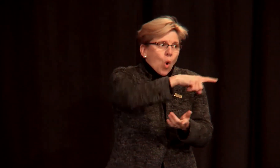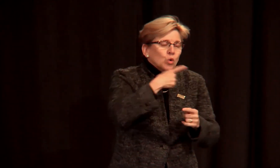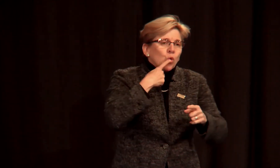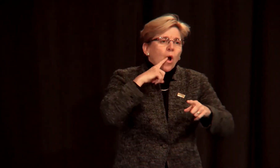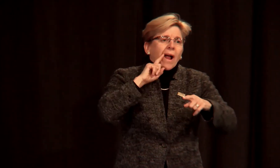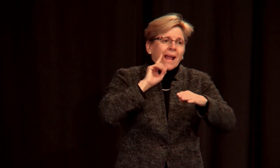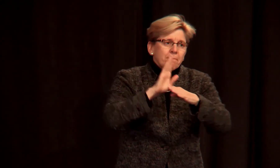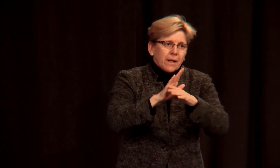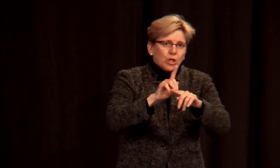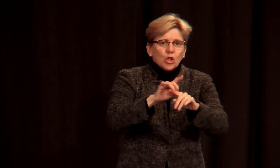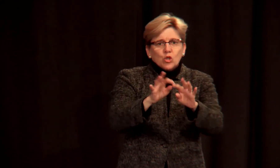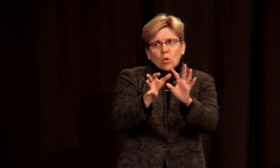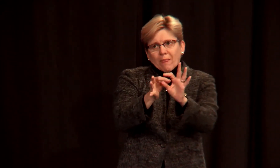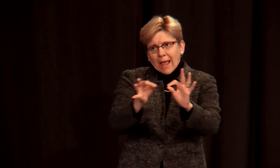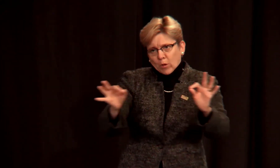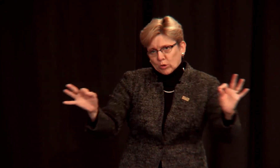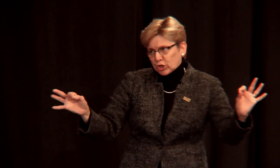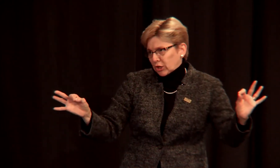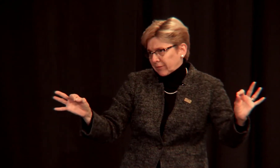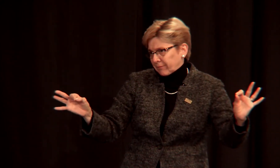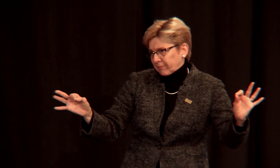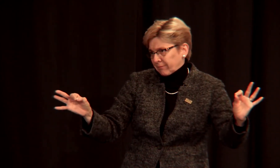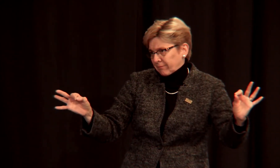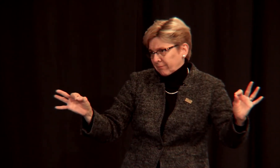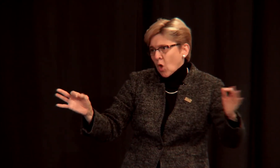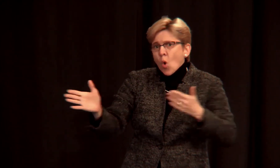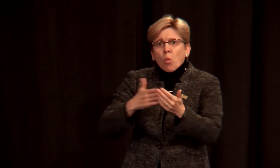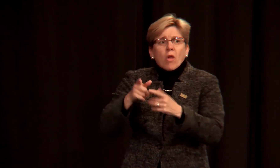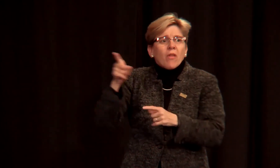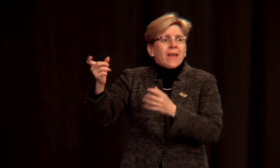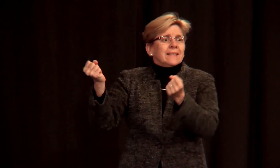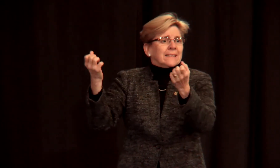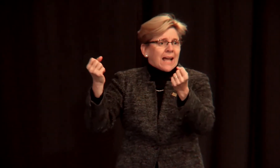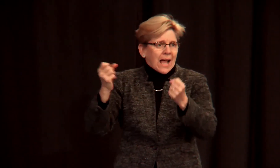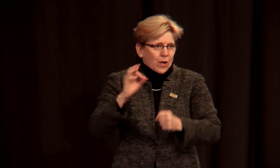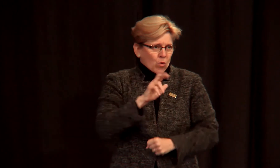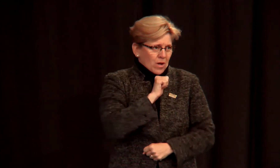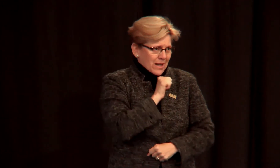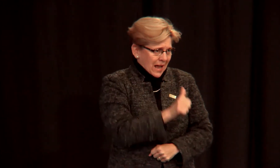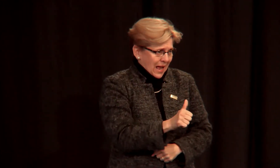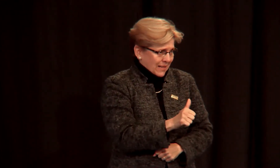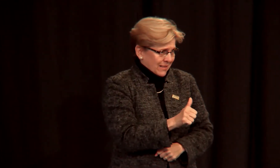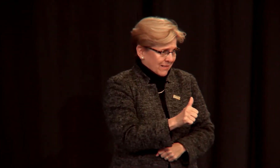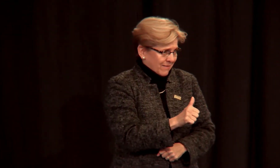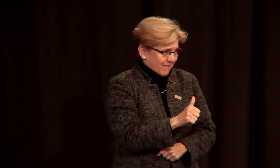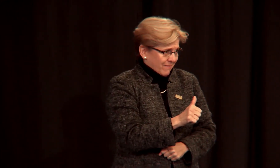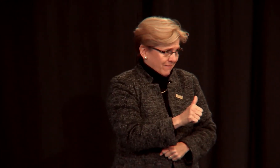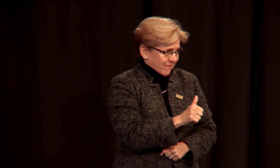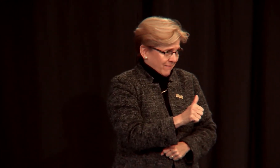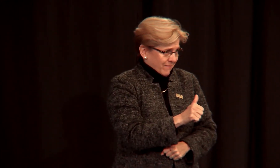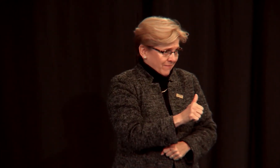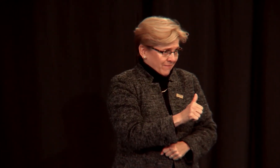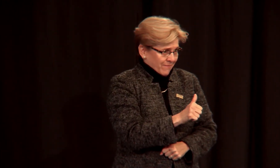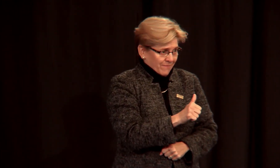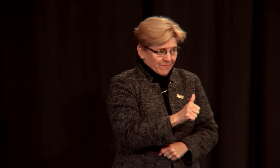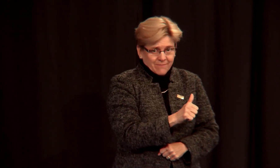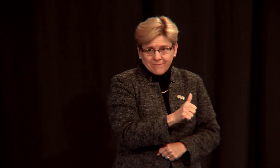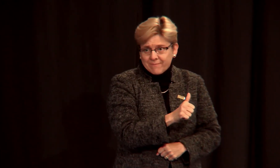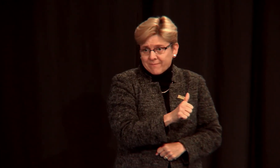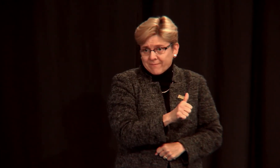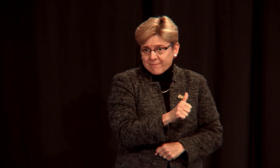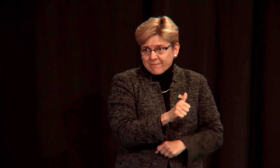committed to the language, whether they sign or not.